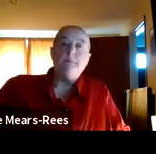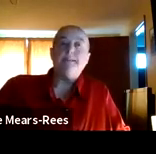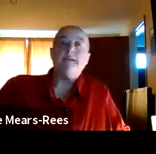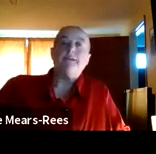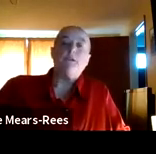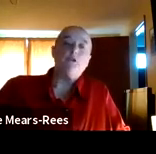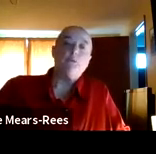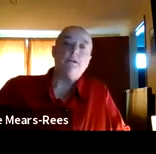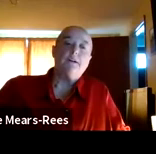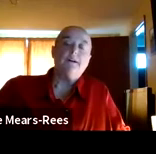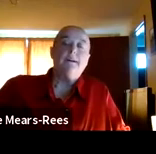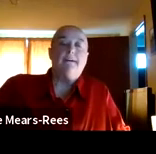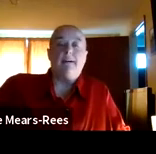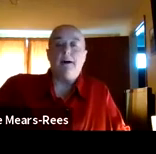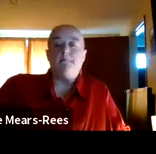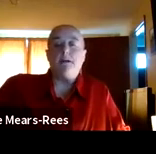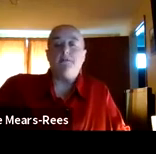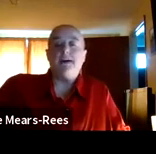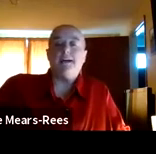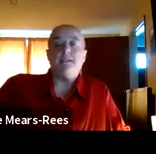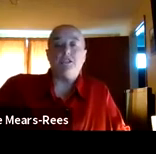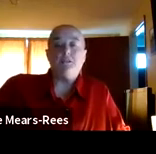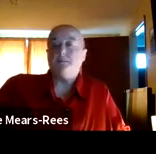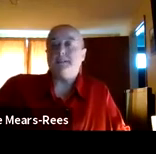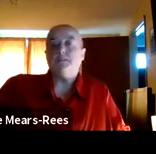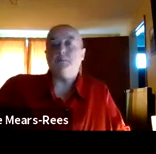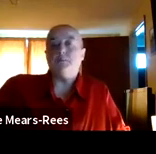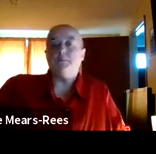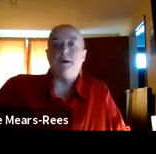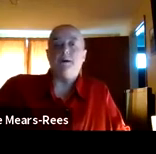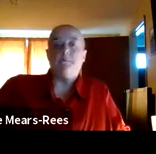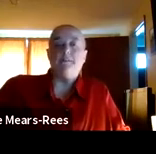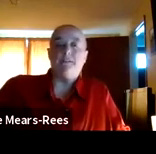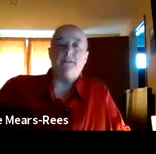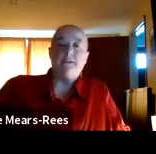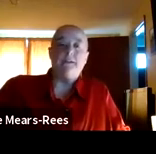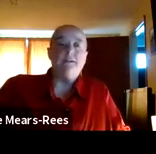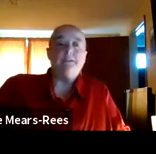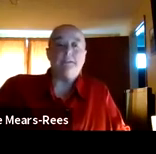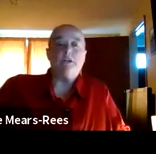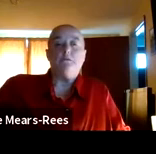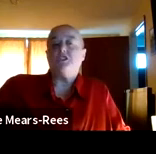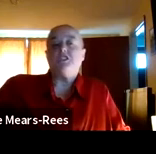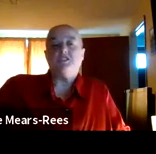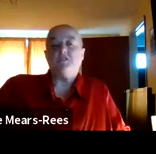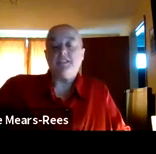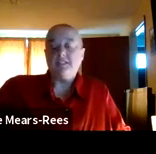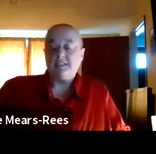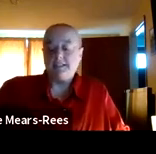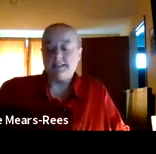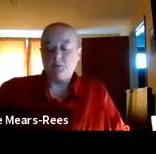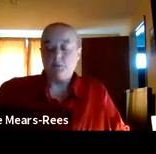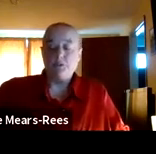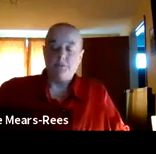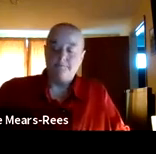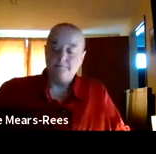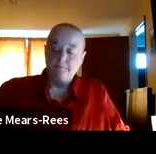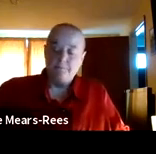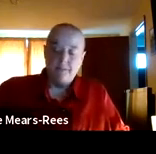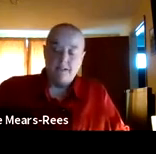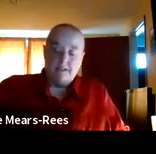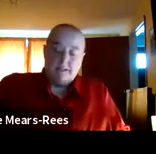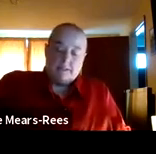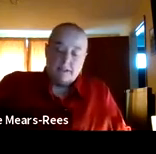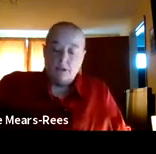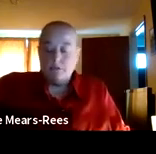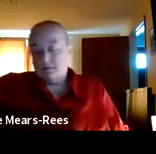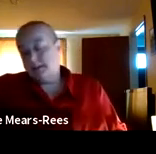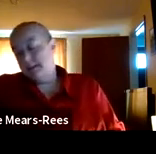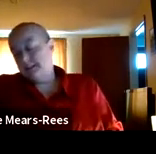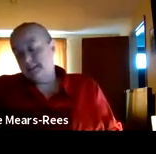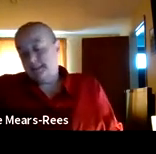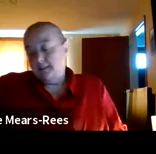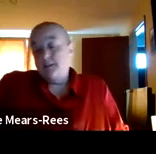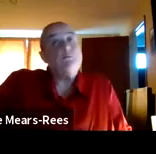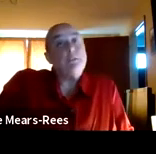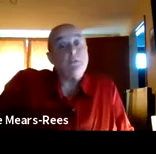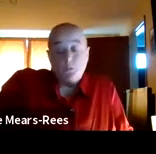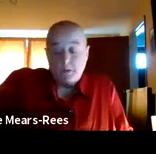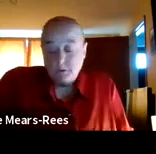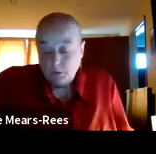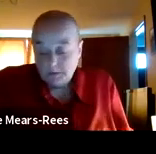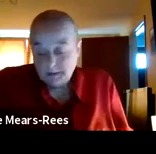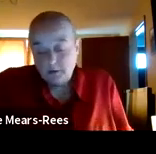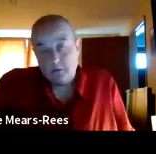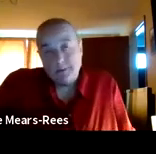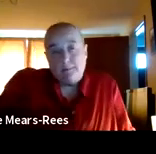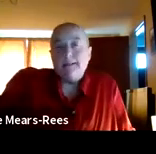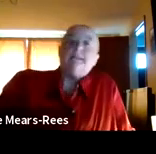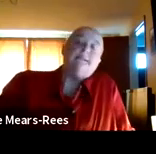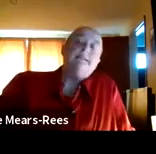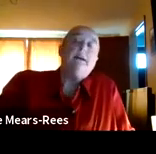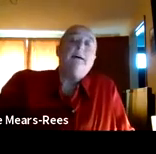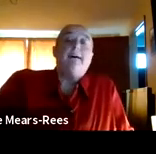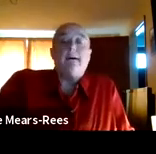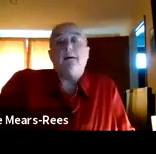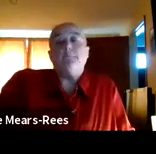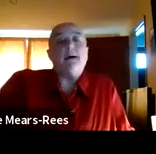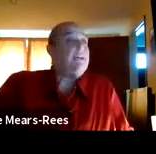Anne Mears-Rees: and her original social worker and refused to engage with her or with us as her family and and as a result, my mom ended up in a residential placement for 18 months.